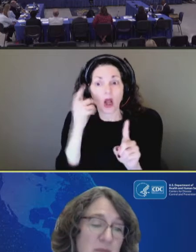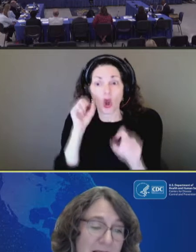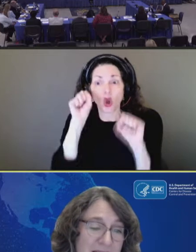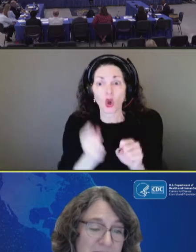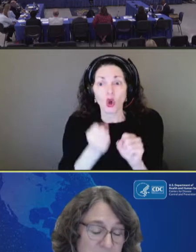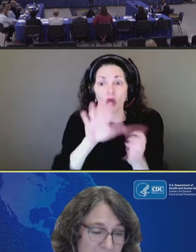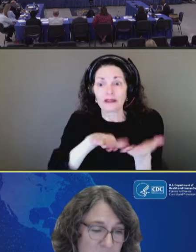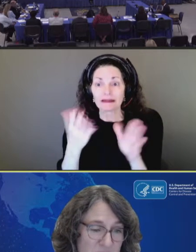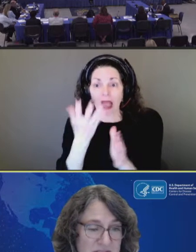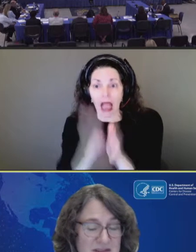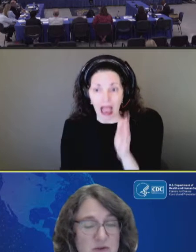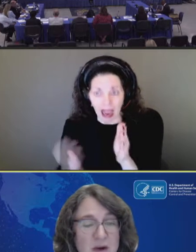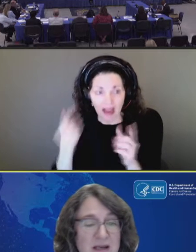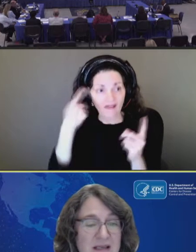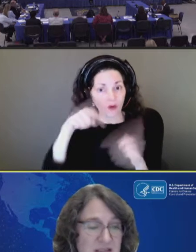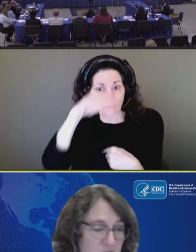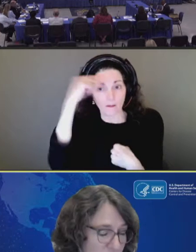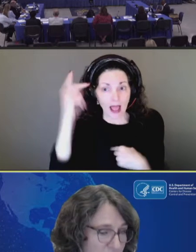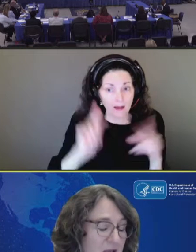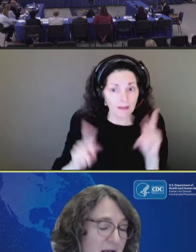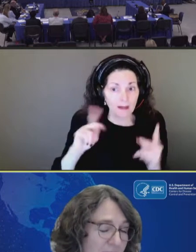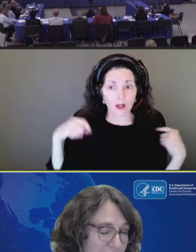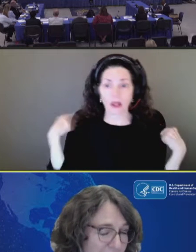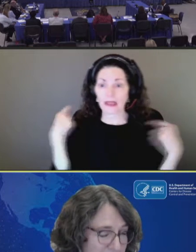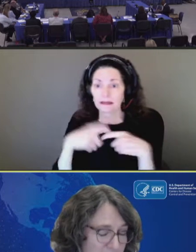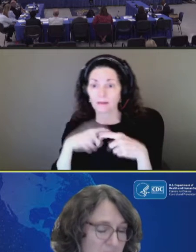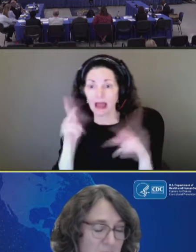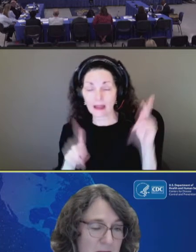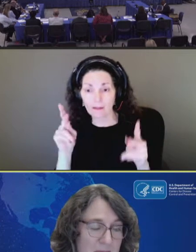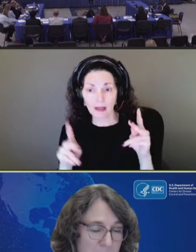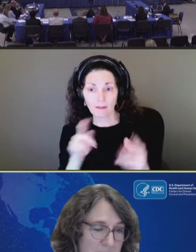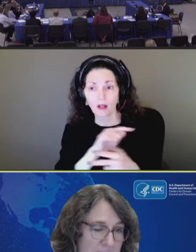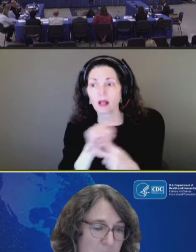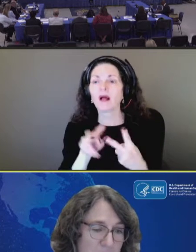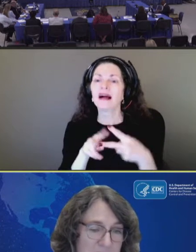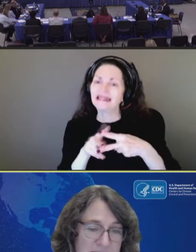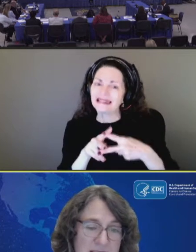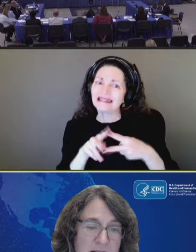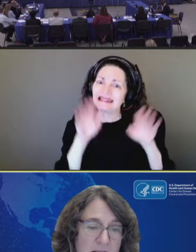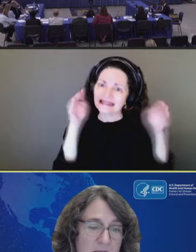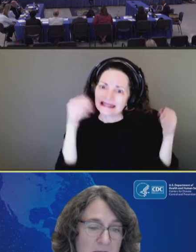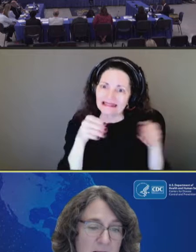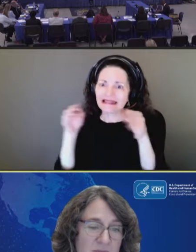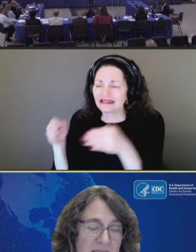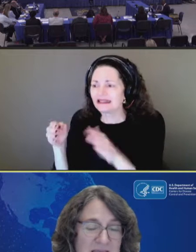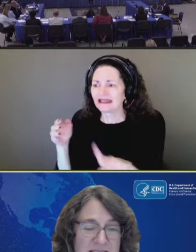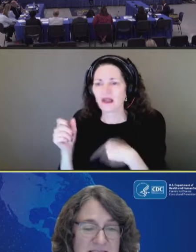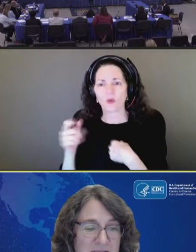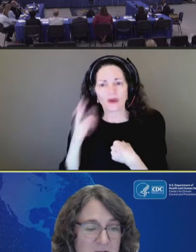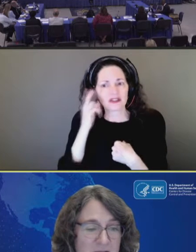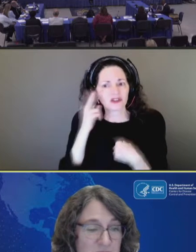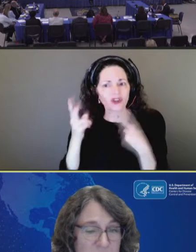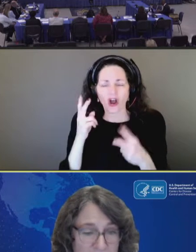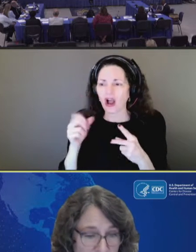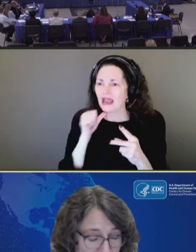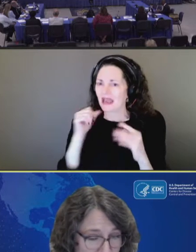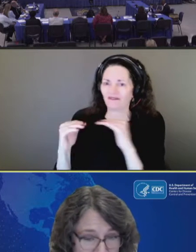on Black and Hispanic persons as a way to continue to highlight some health inequities. Cases have